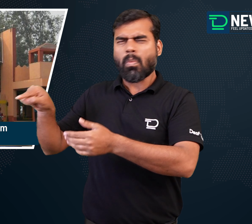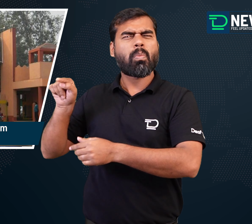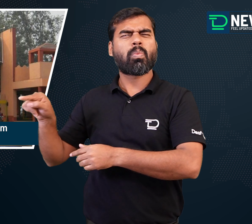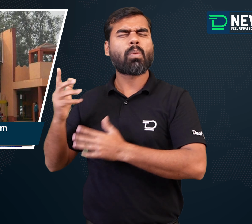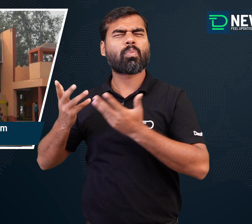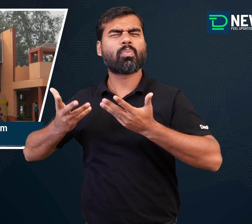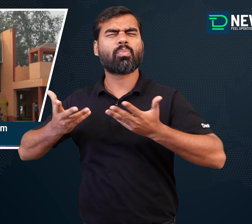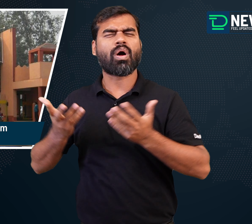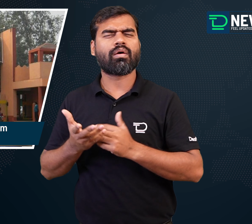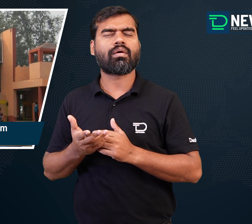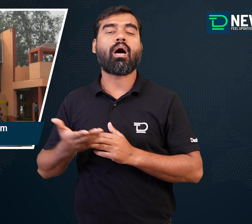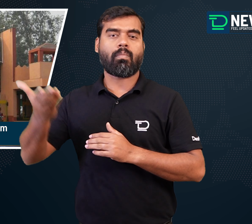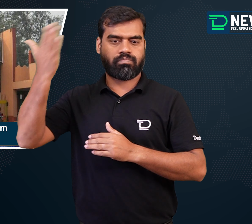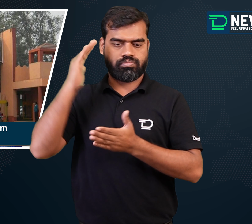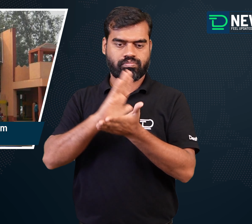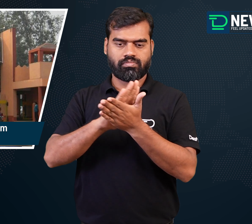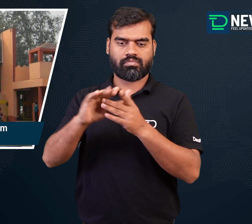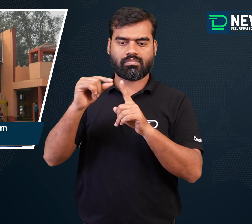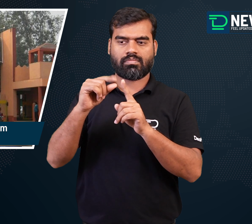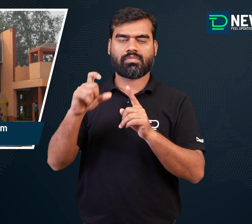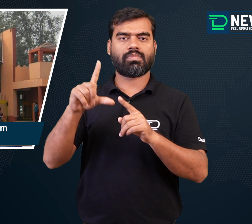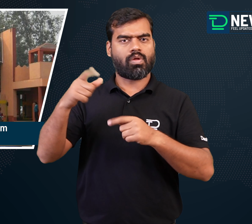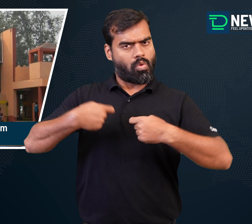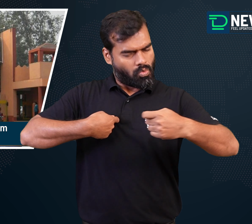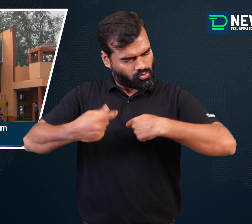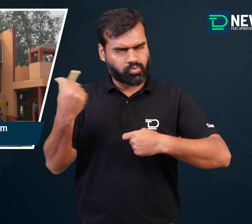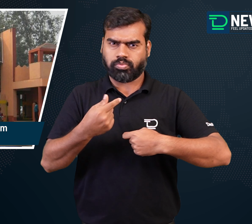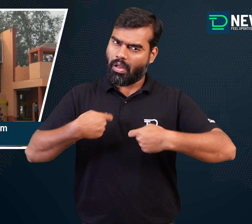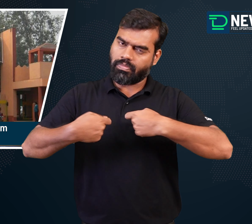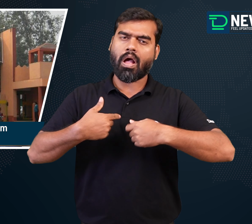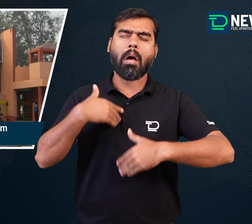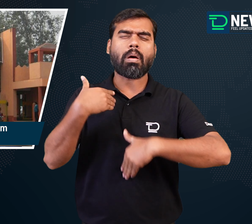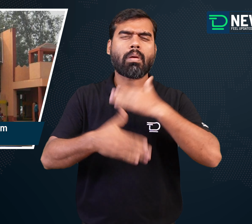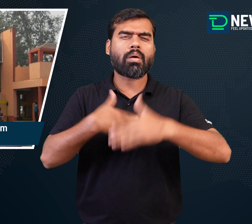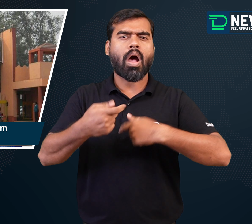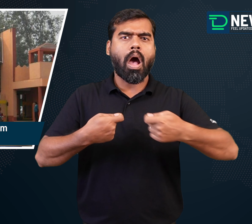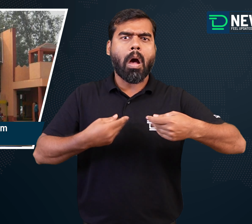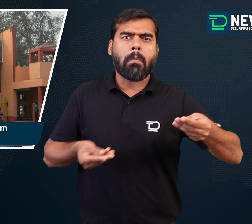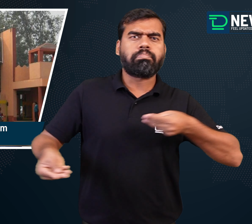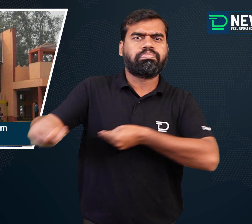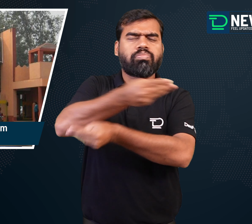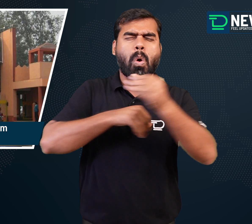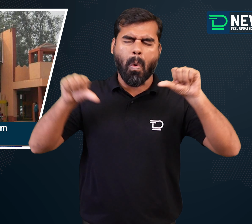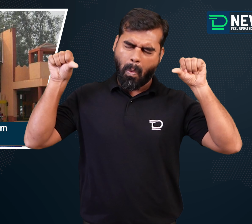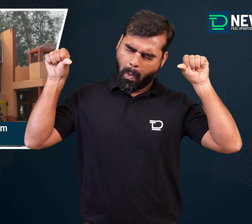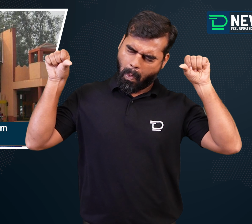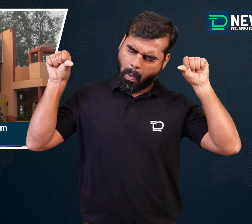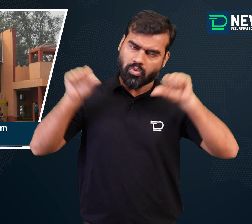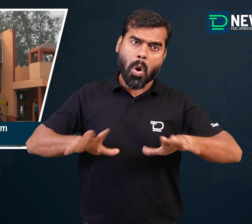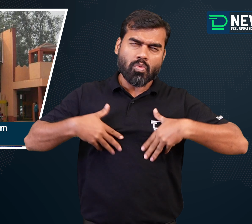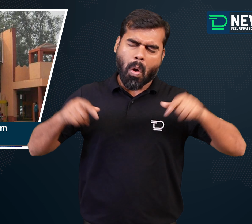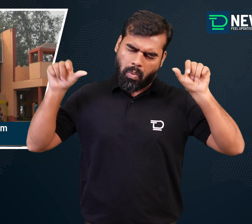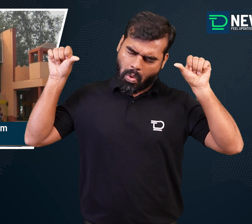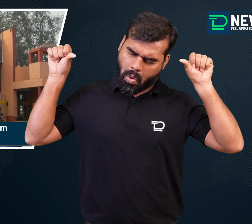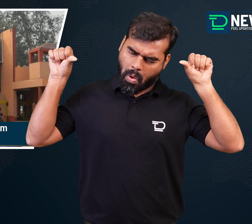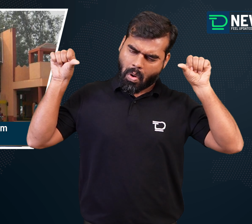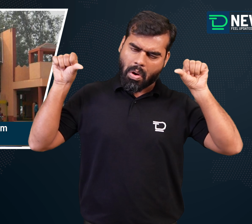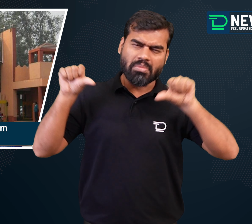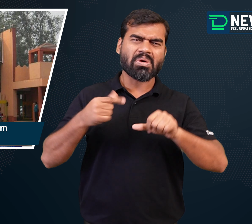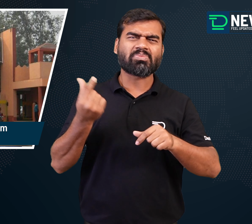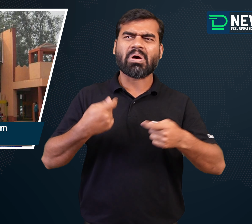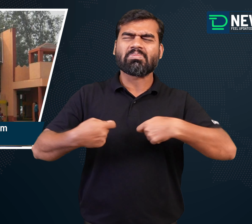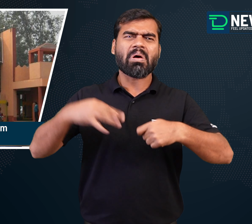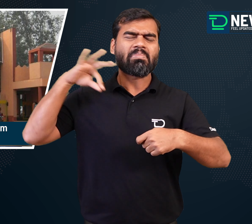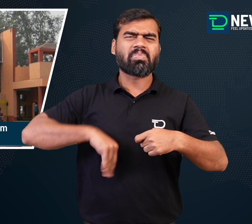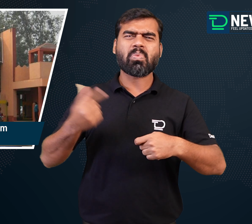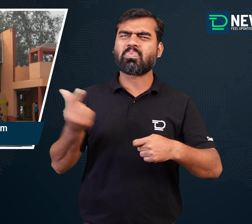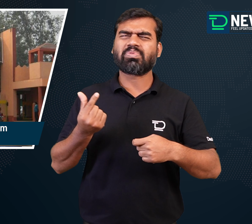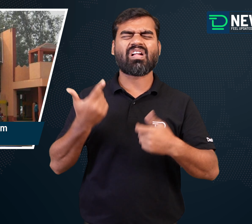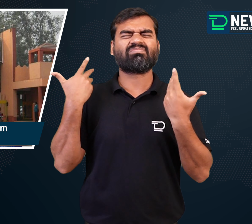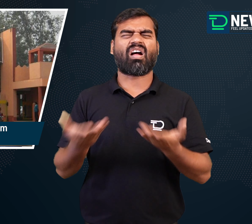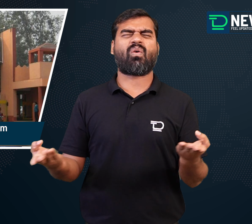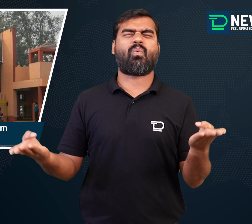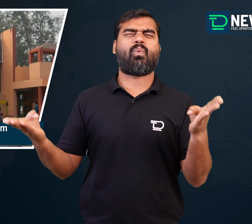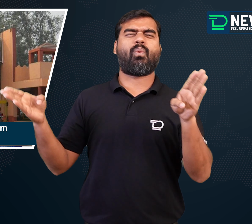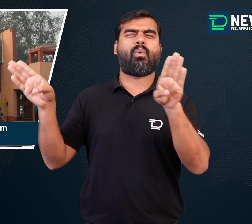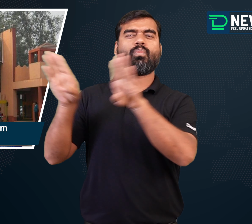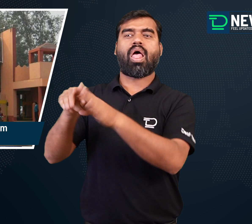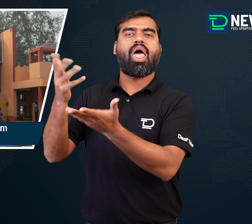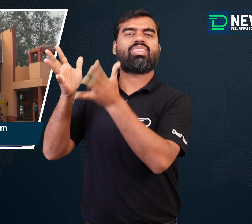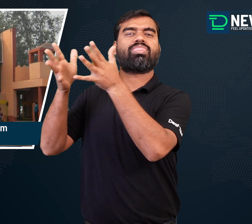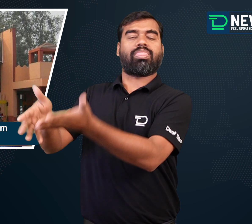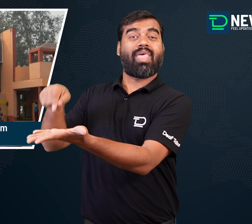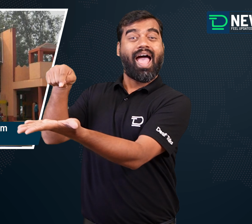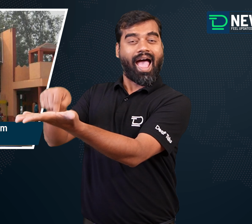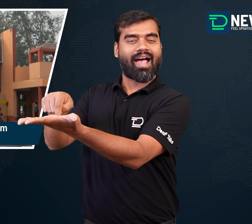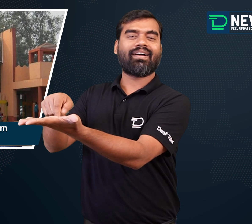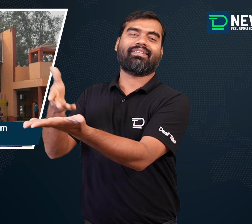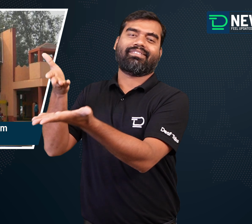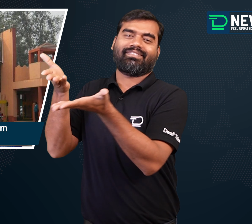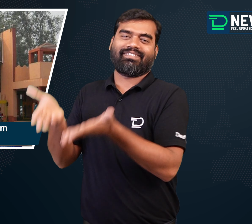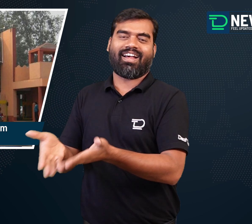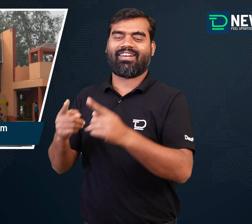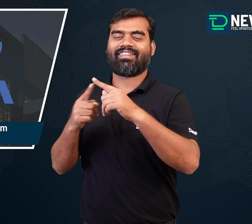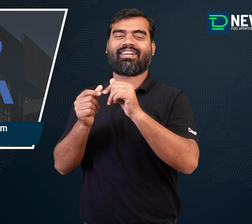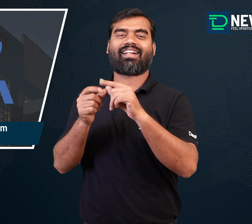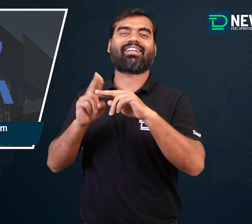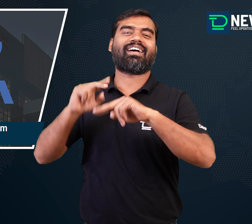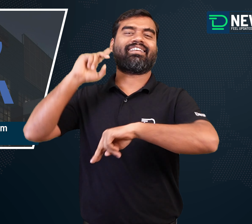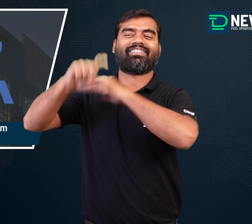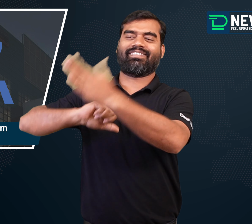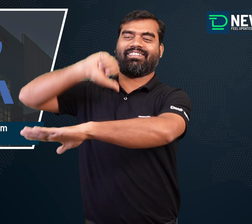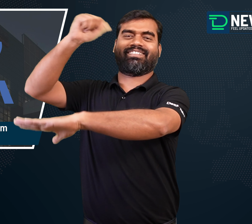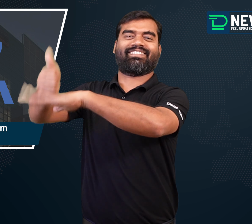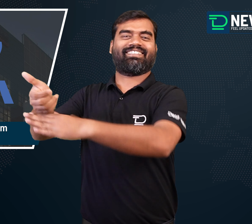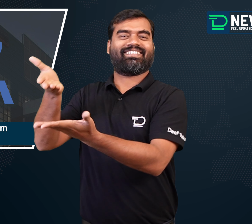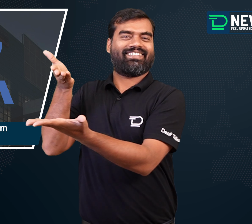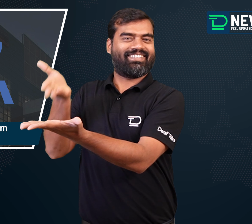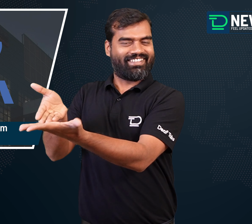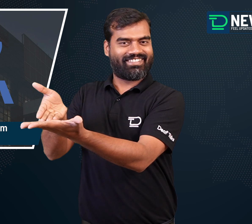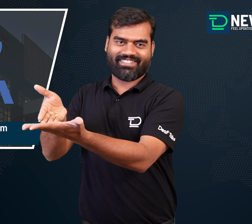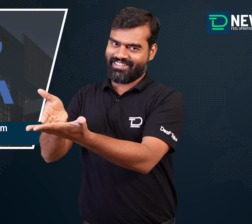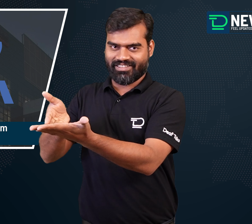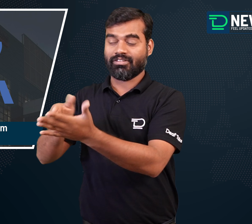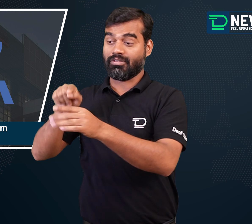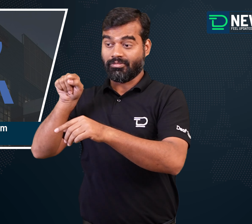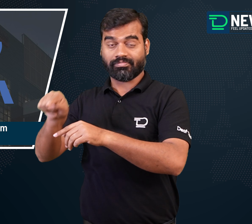However, the mill was closed earlier due to mismanagement and losses.